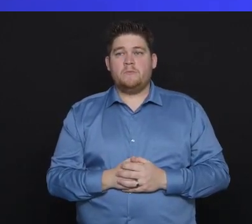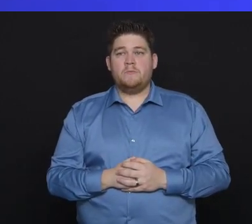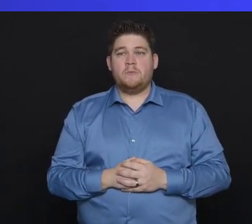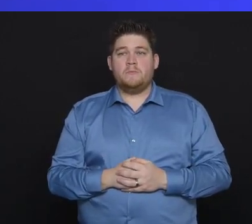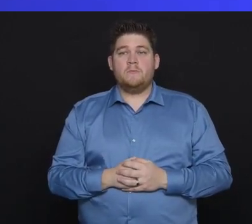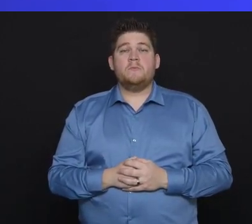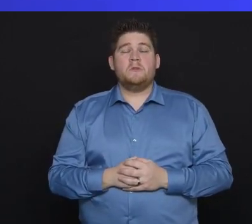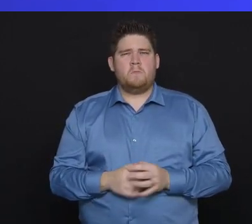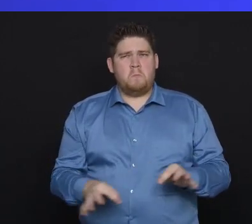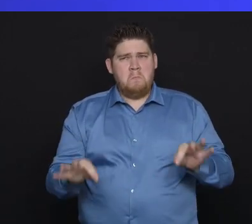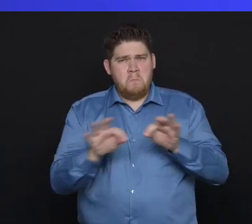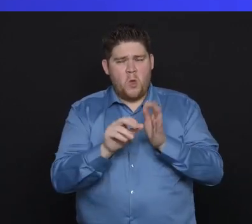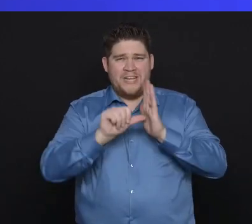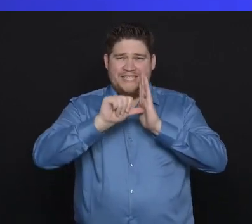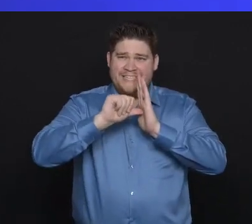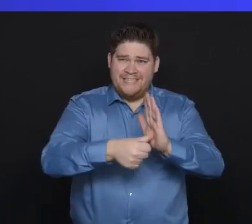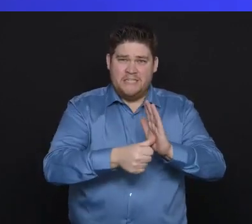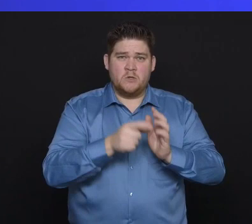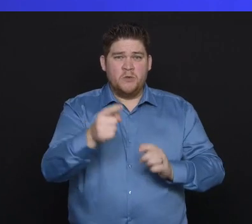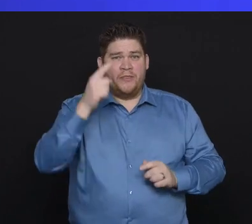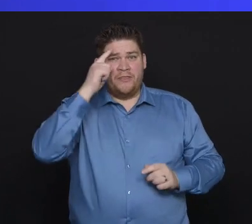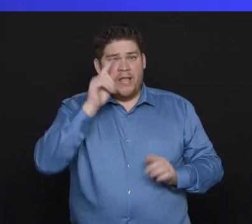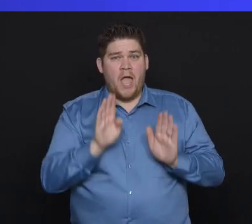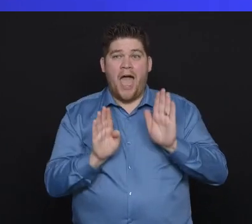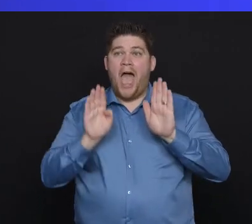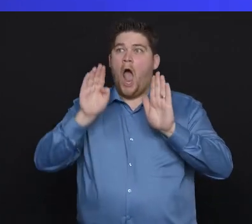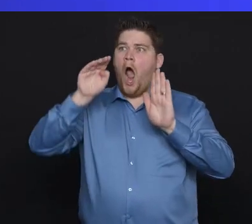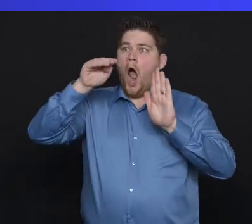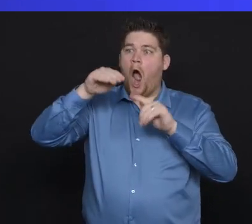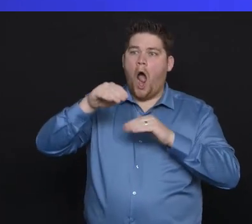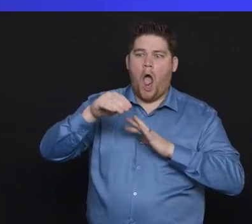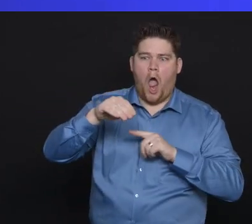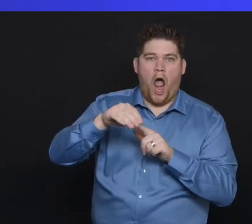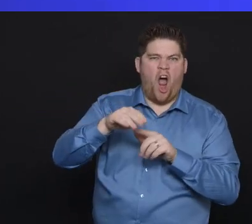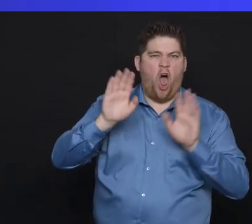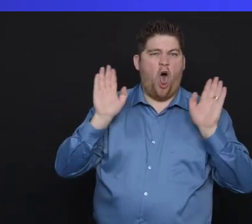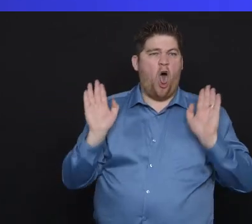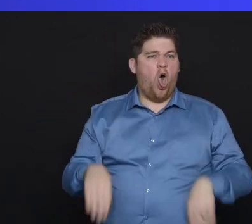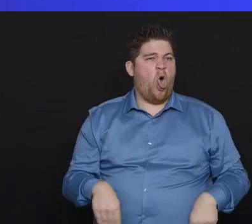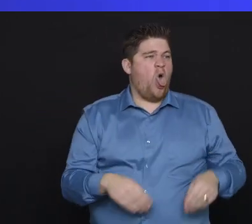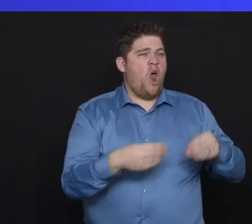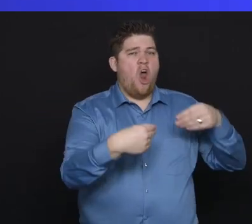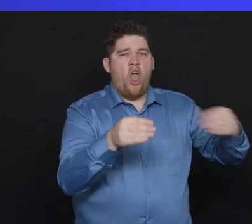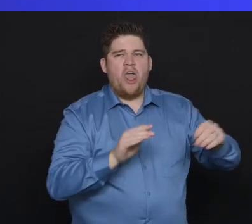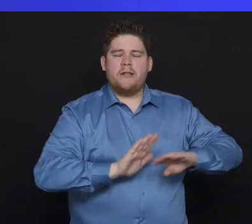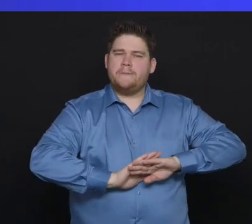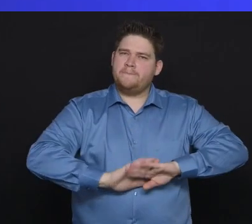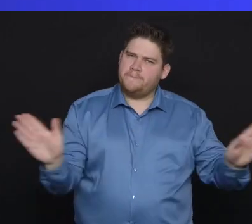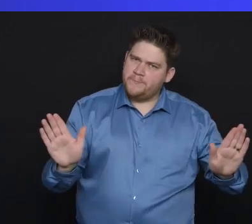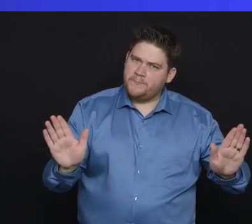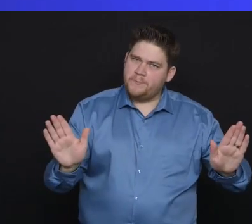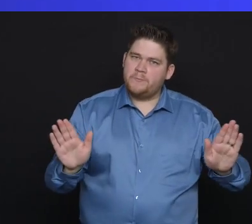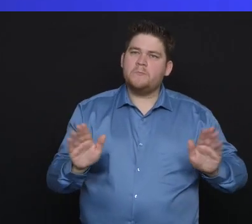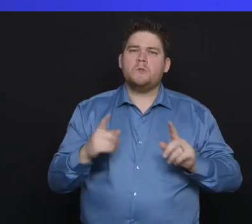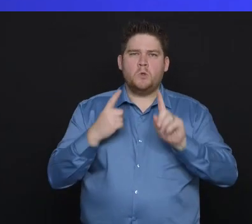conclusion.